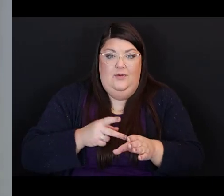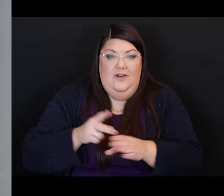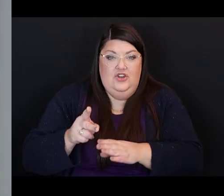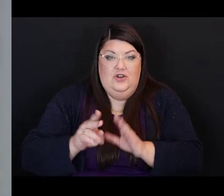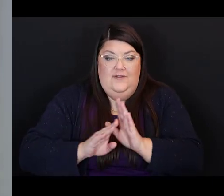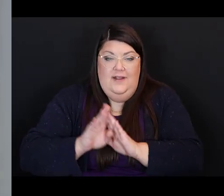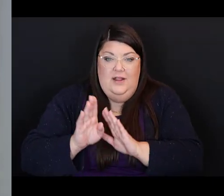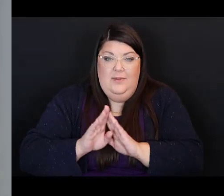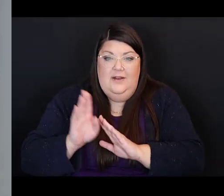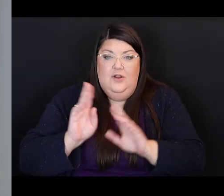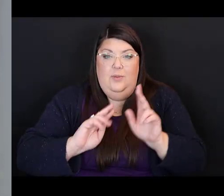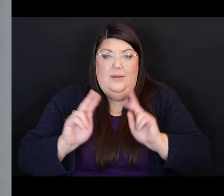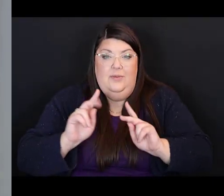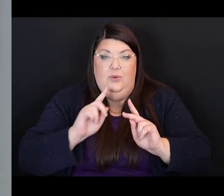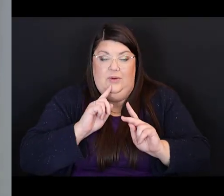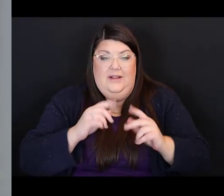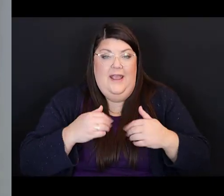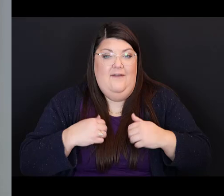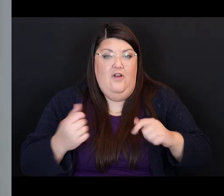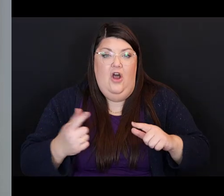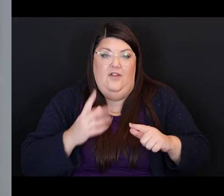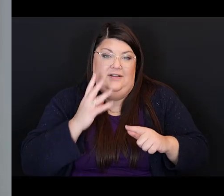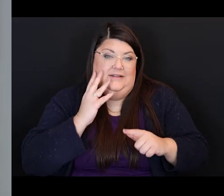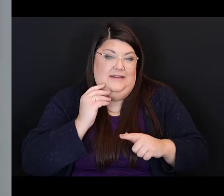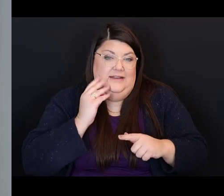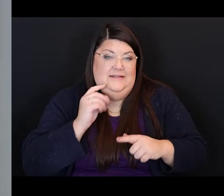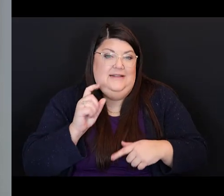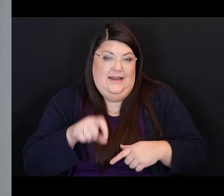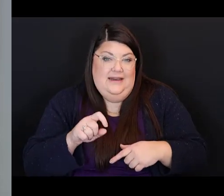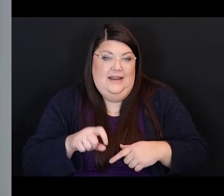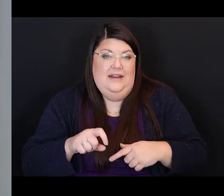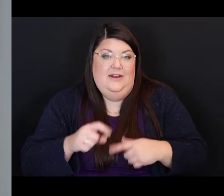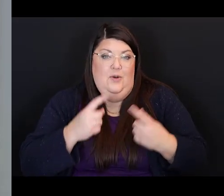the professional development so that folks really have all the skill sets they need